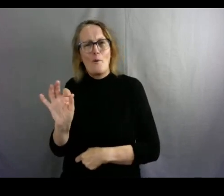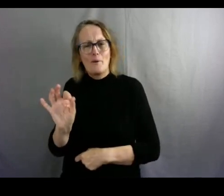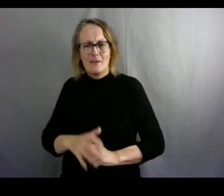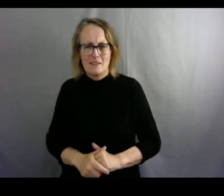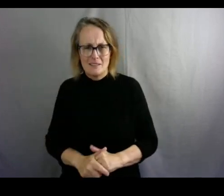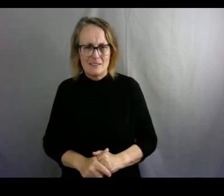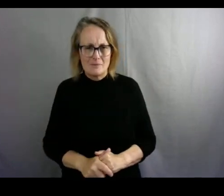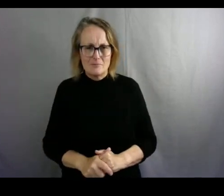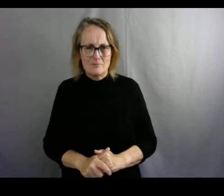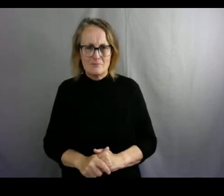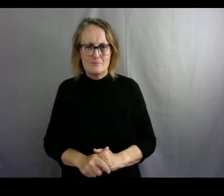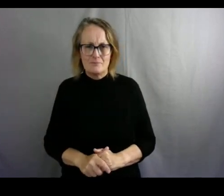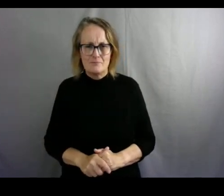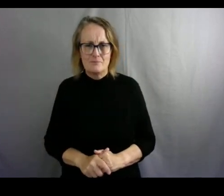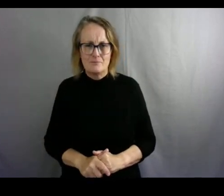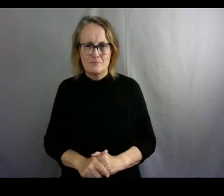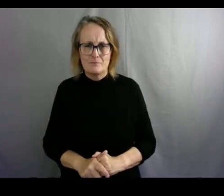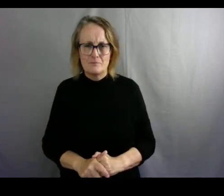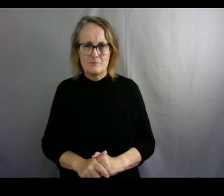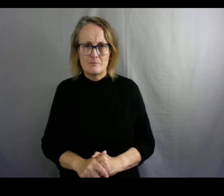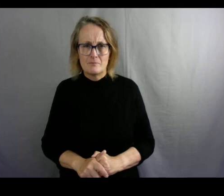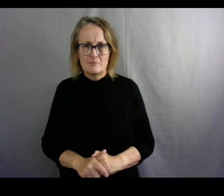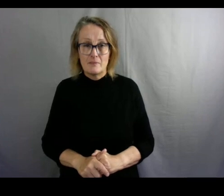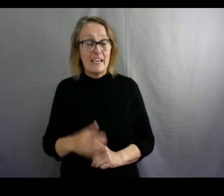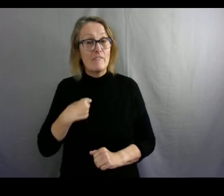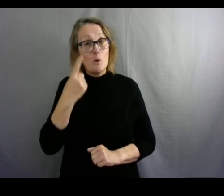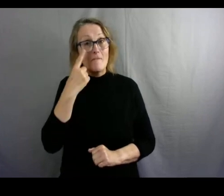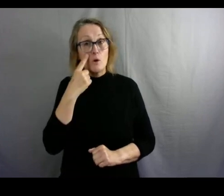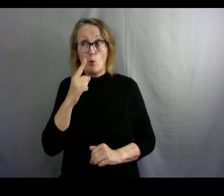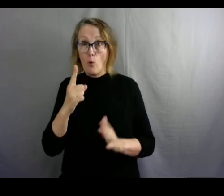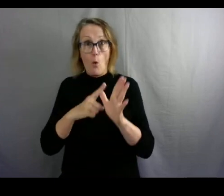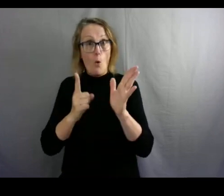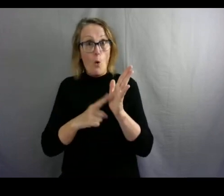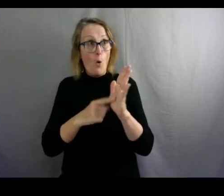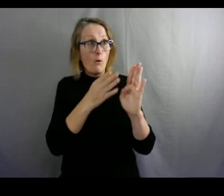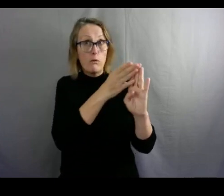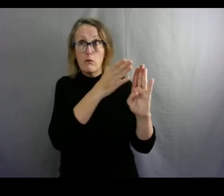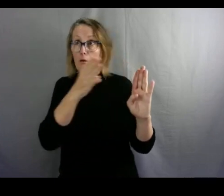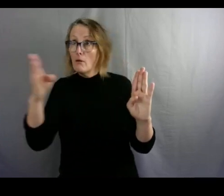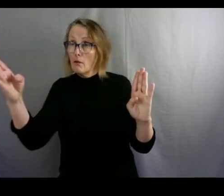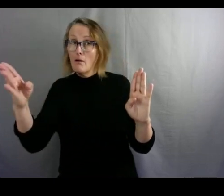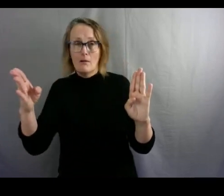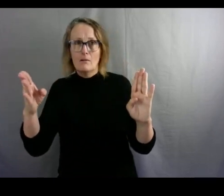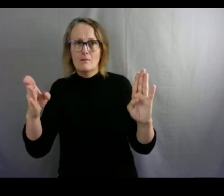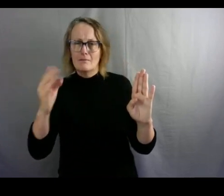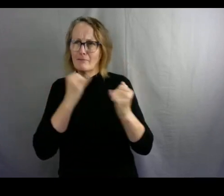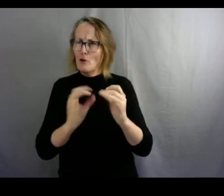And even if you look at, for example, the impressionist landscape, this beautiful landscape coming from ,